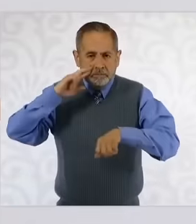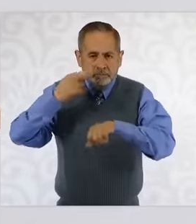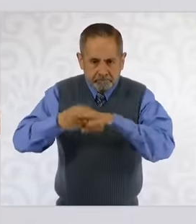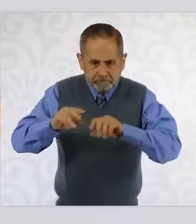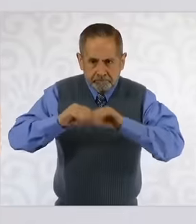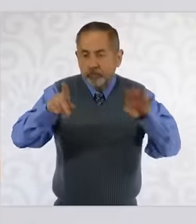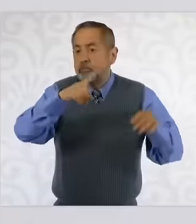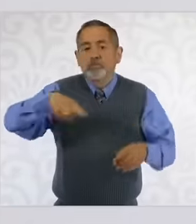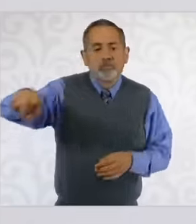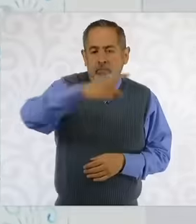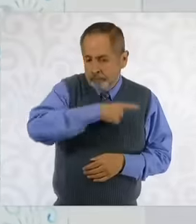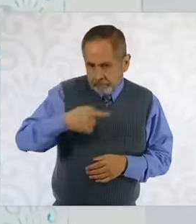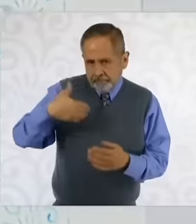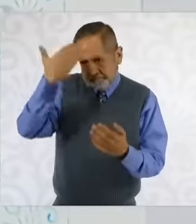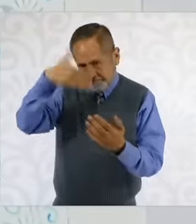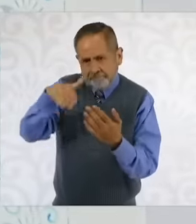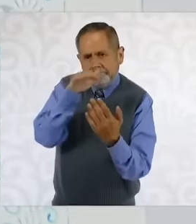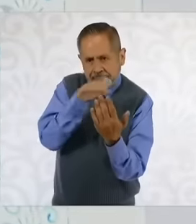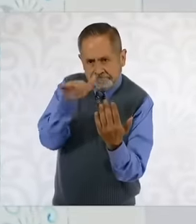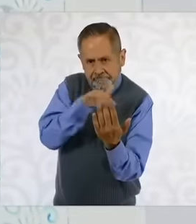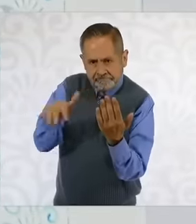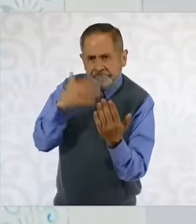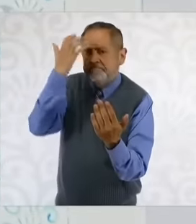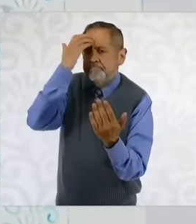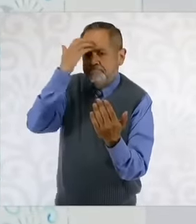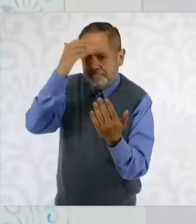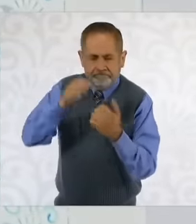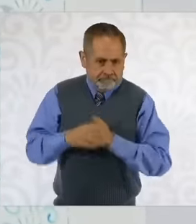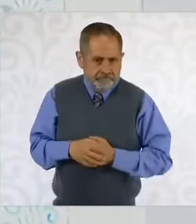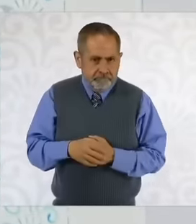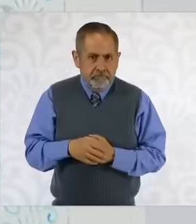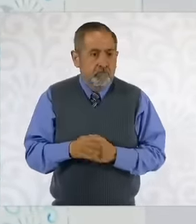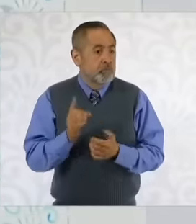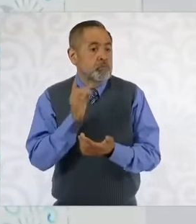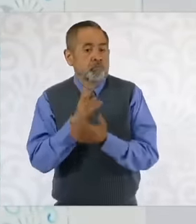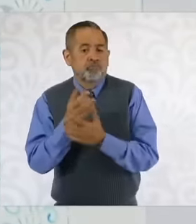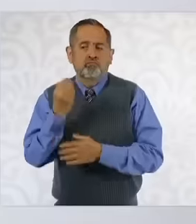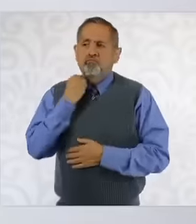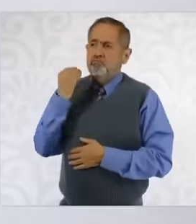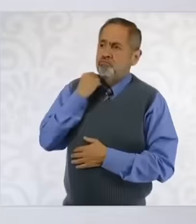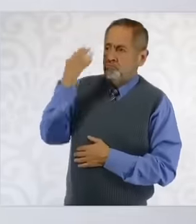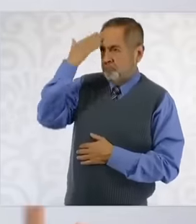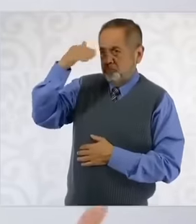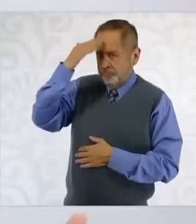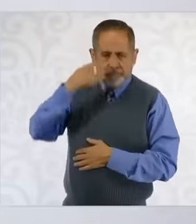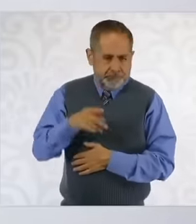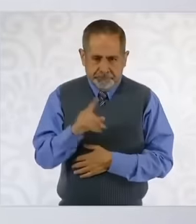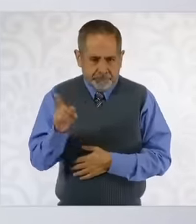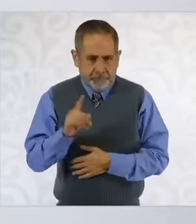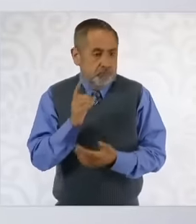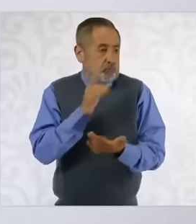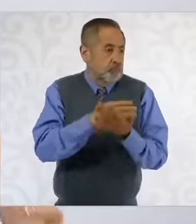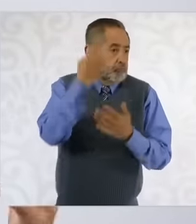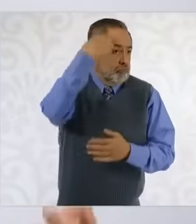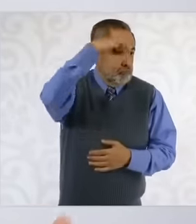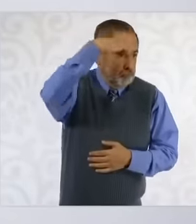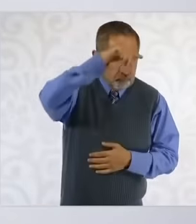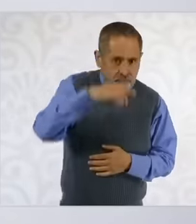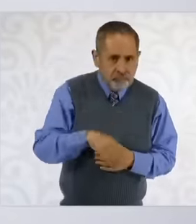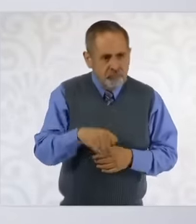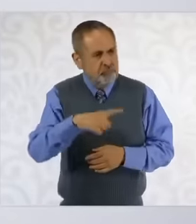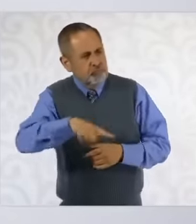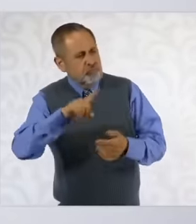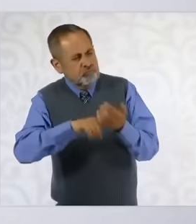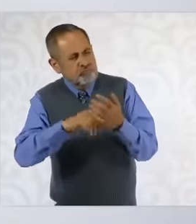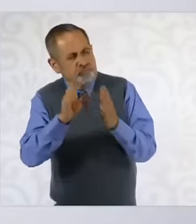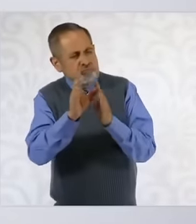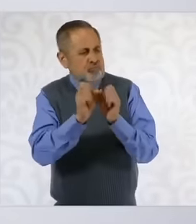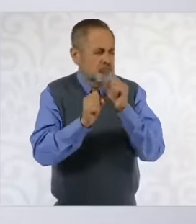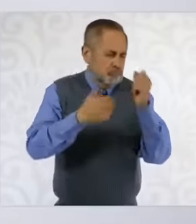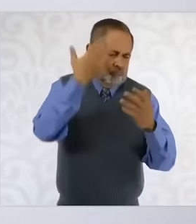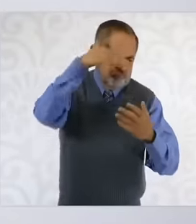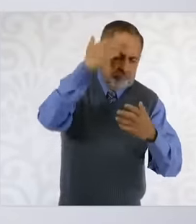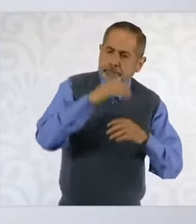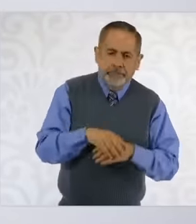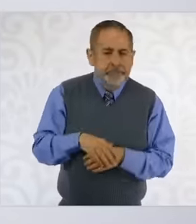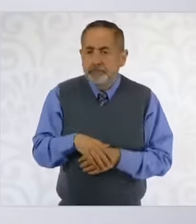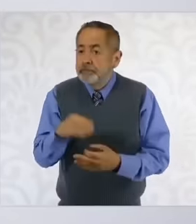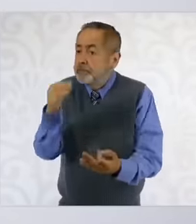Constitution, it is not only for experts, it is not only for constitutionalists, it is not only for lawyers,